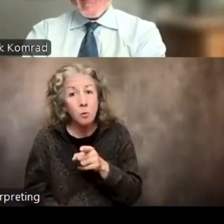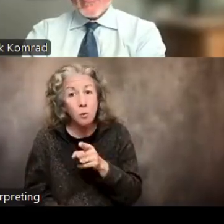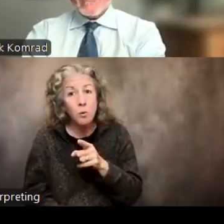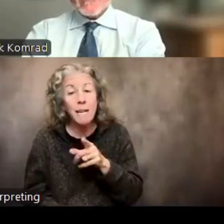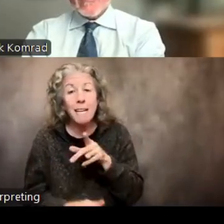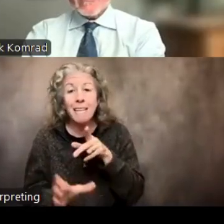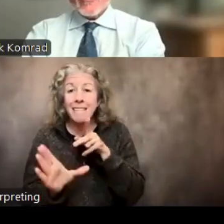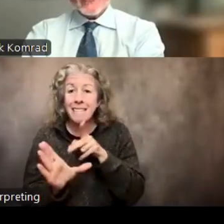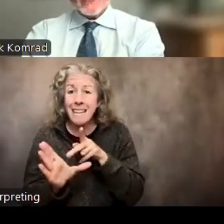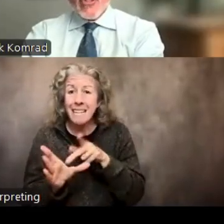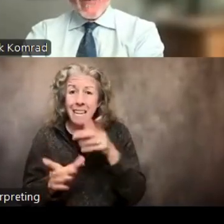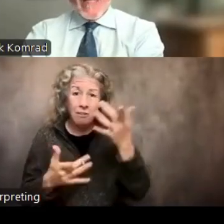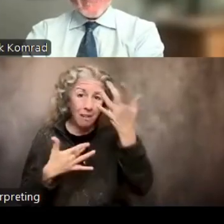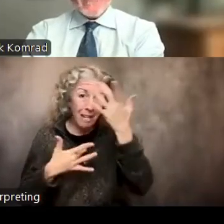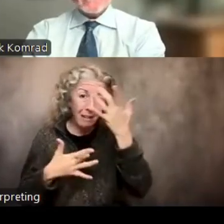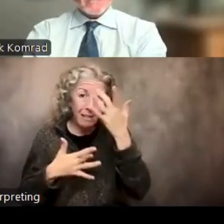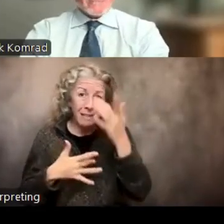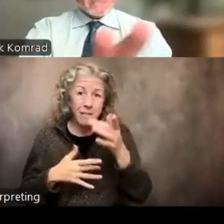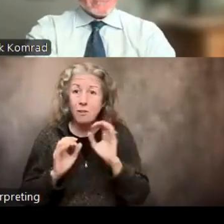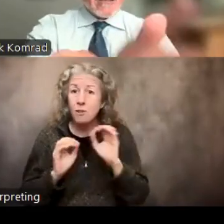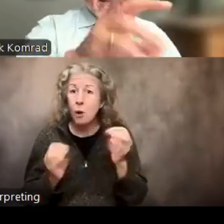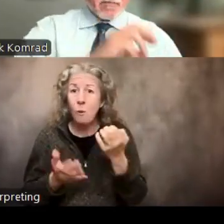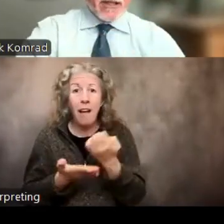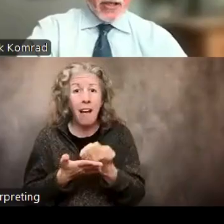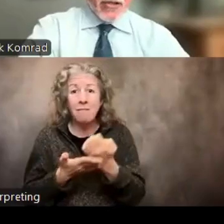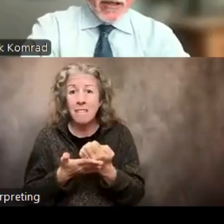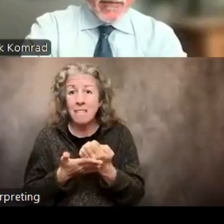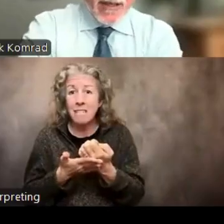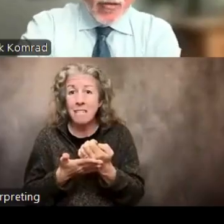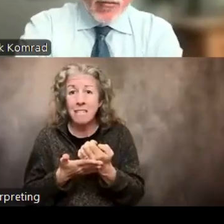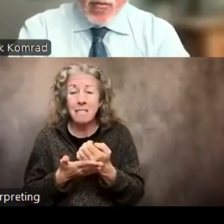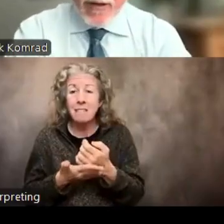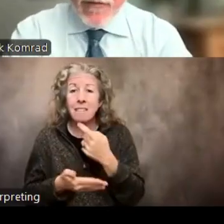illnesses, there is no evidence, says this particular report, for